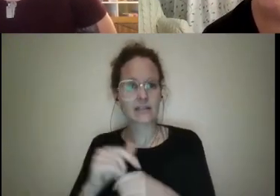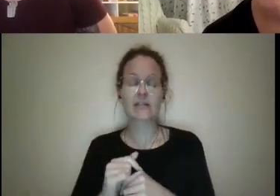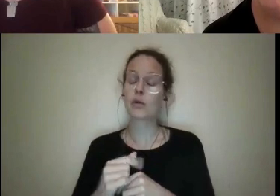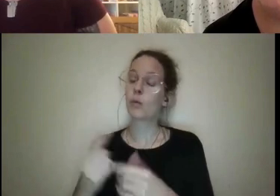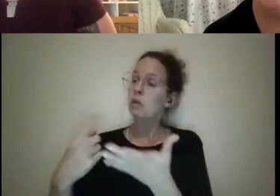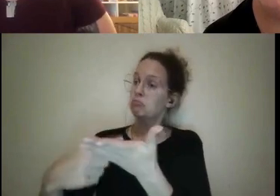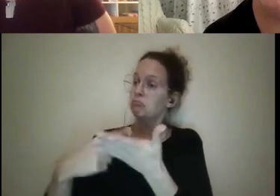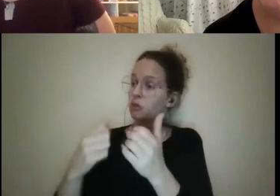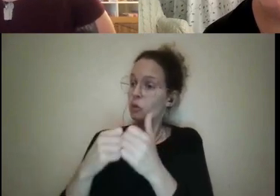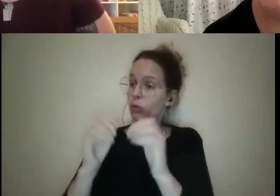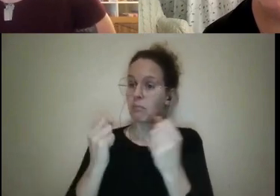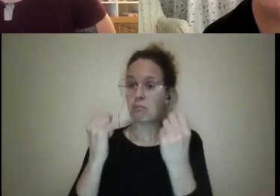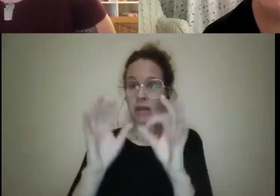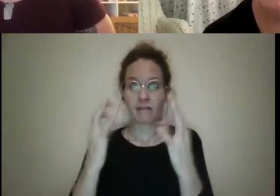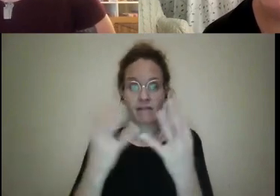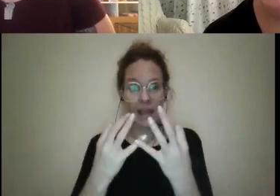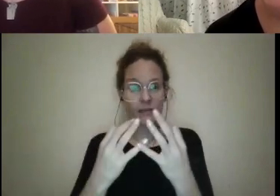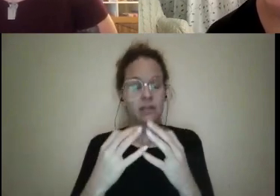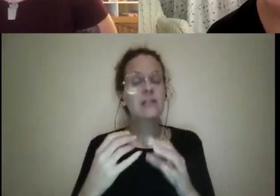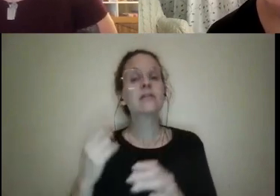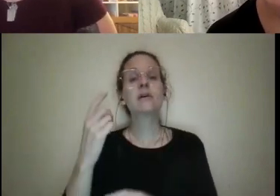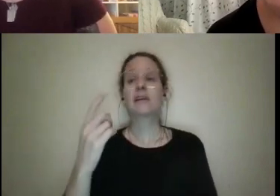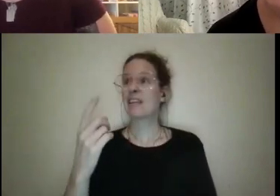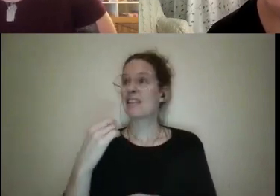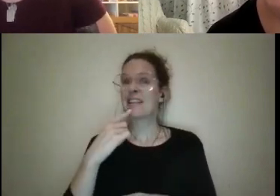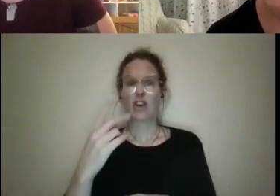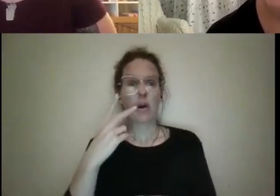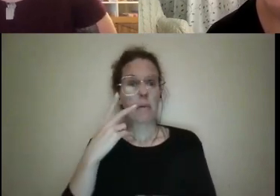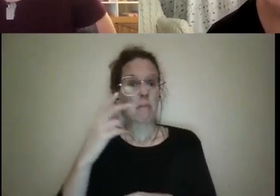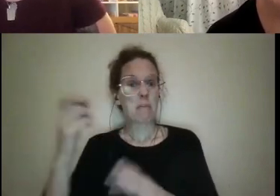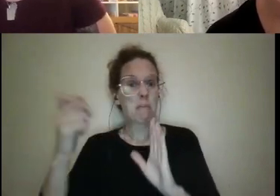was that back to school, they're seeing more behavior with their kids and they're looking